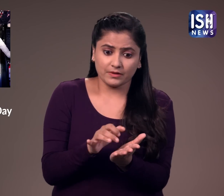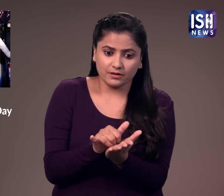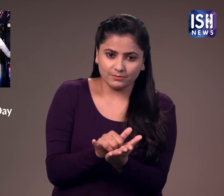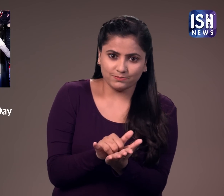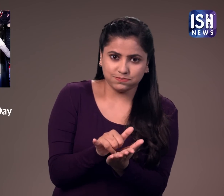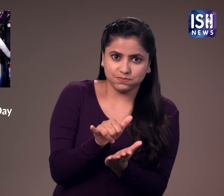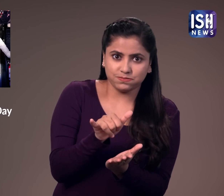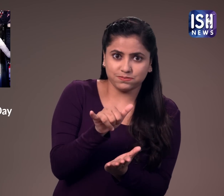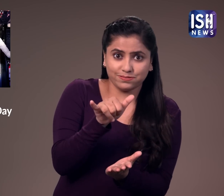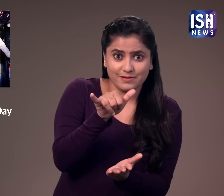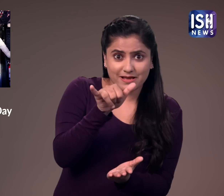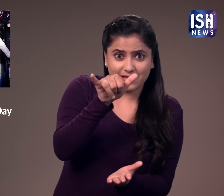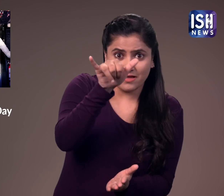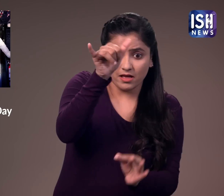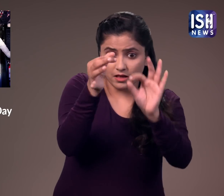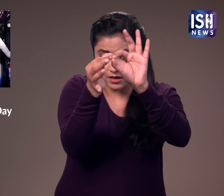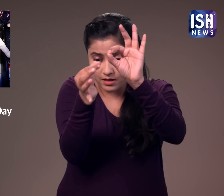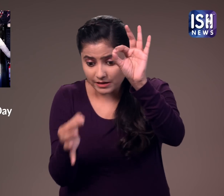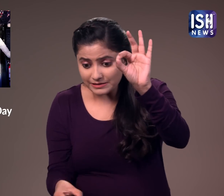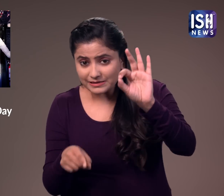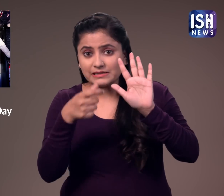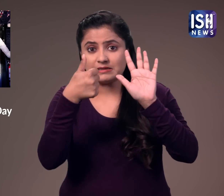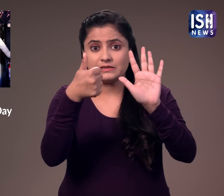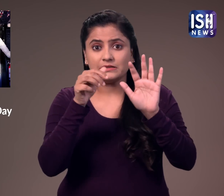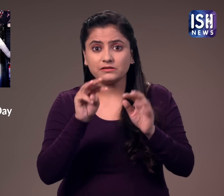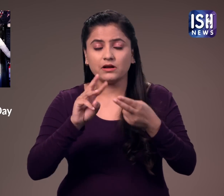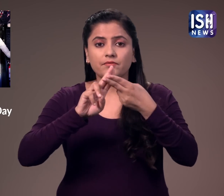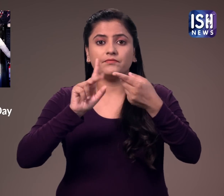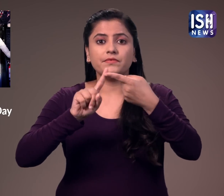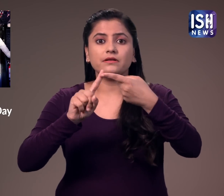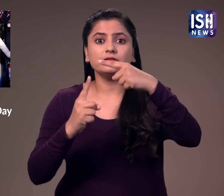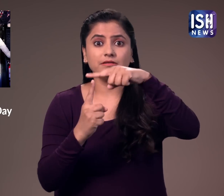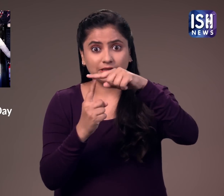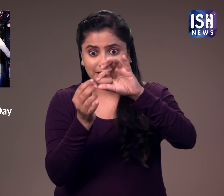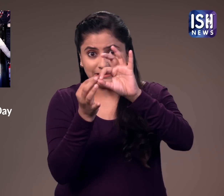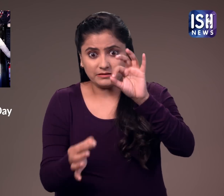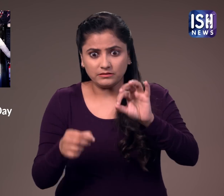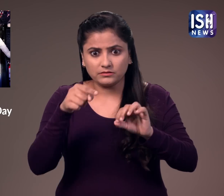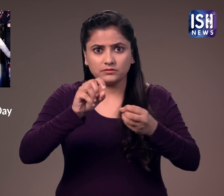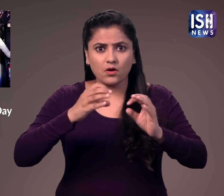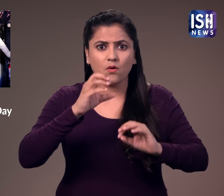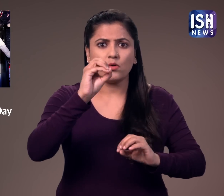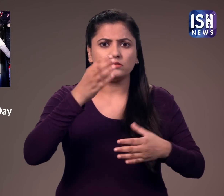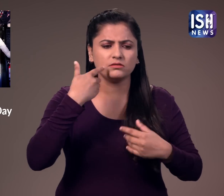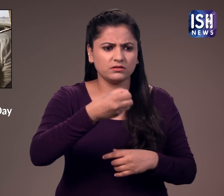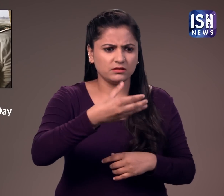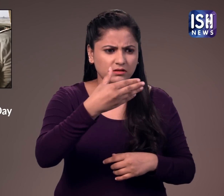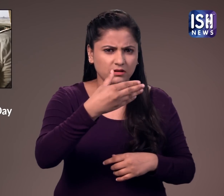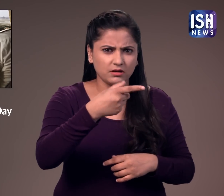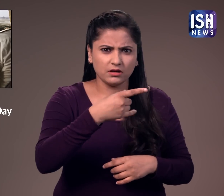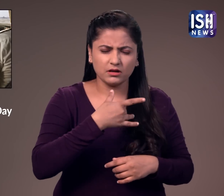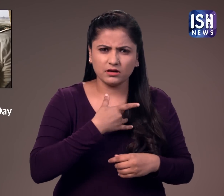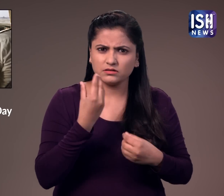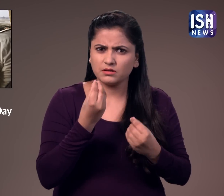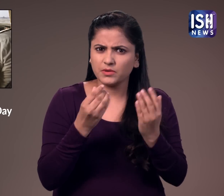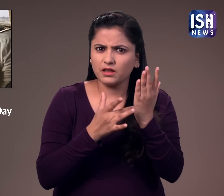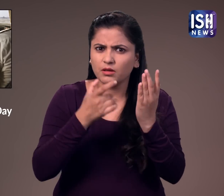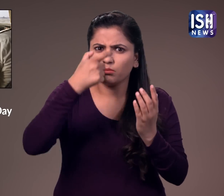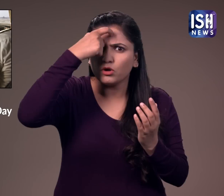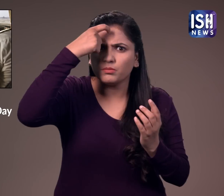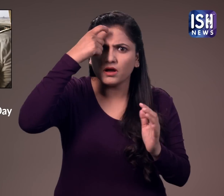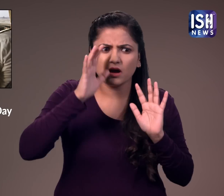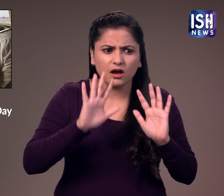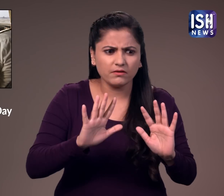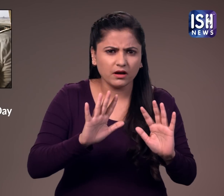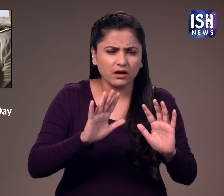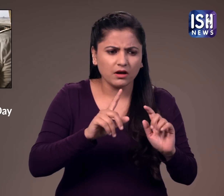After the flight reached 6,000 feet, due to a technical glitch, the oxygen levels in the flight was dropping.